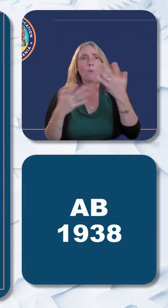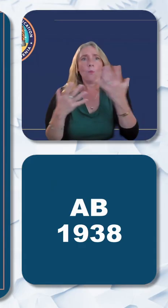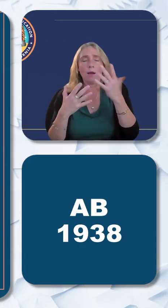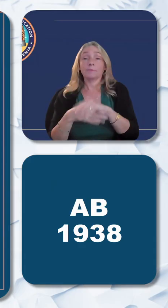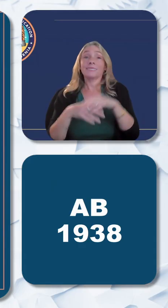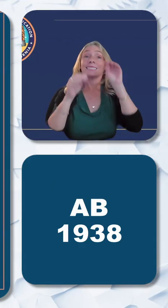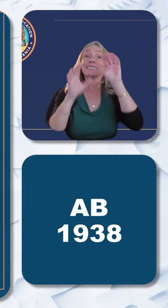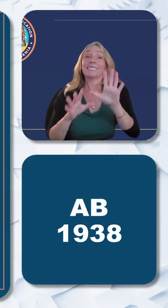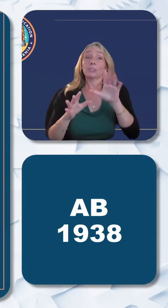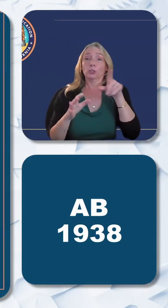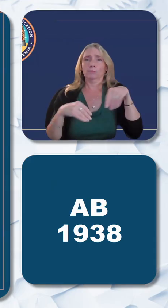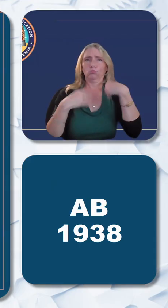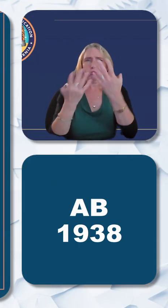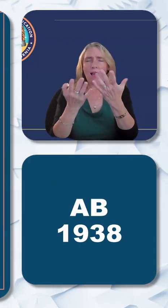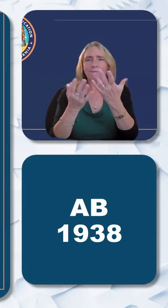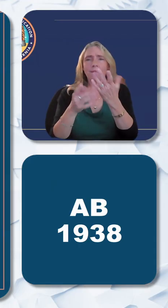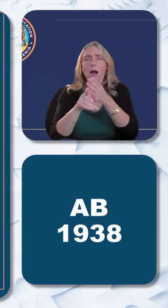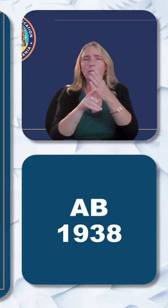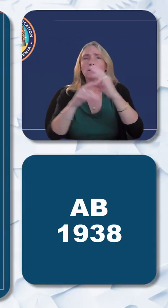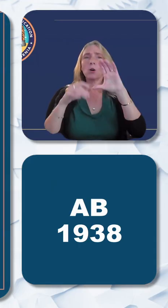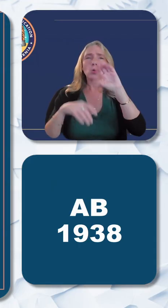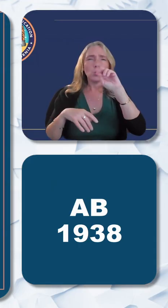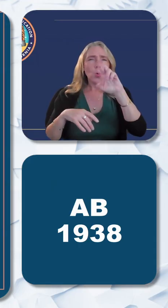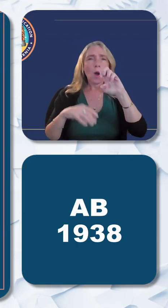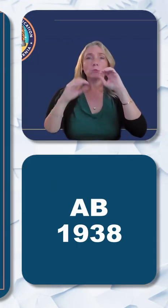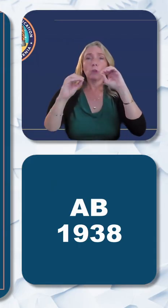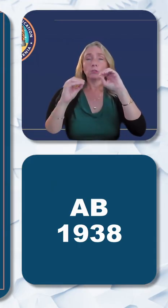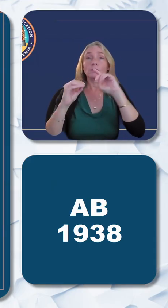language and have the accommodations be based on that secondary language.